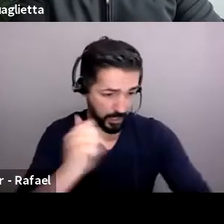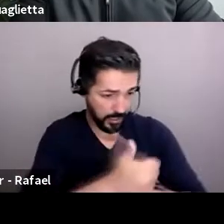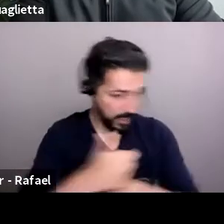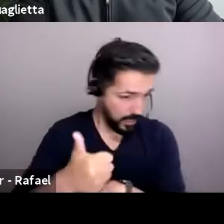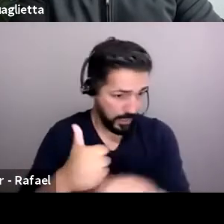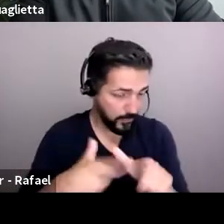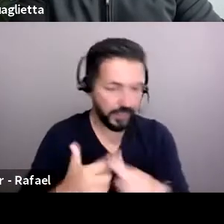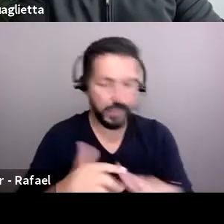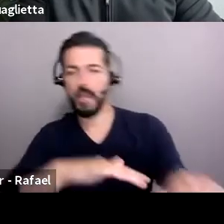And that's for anybody.